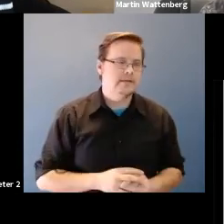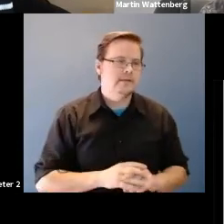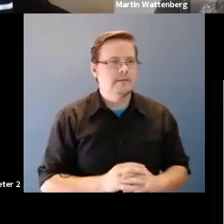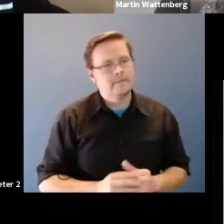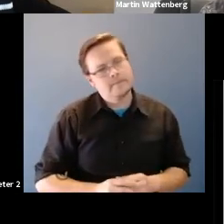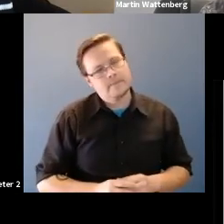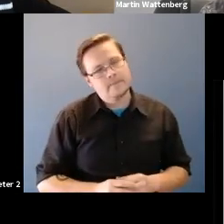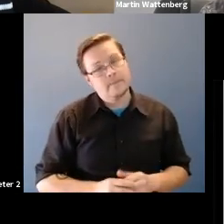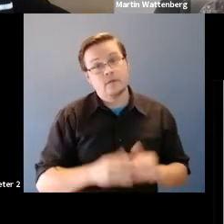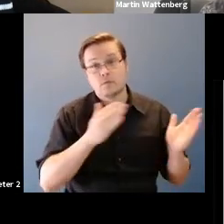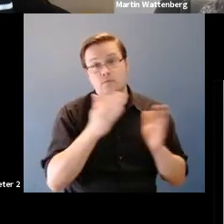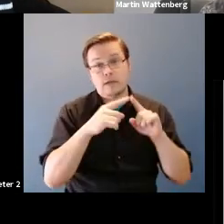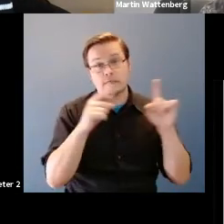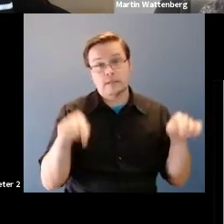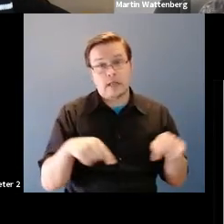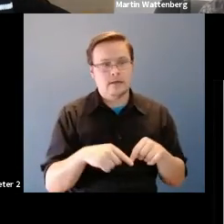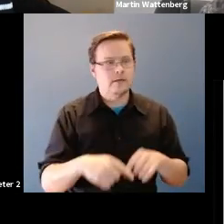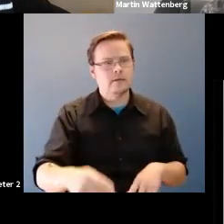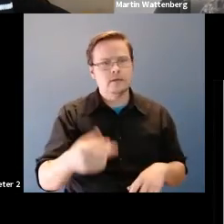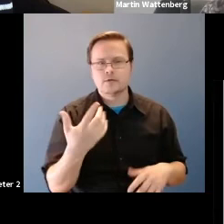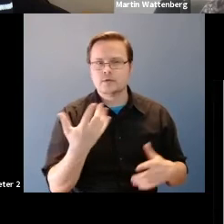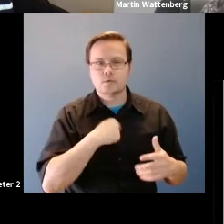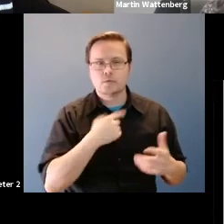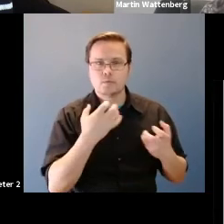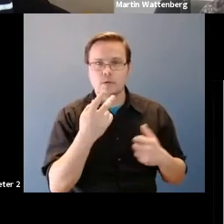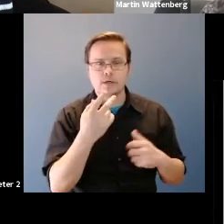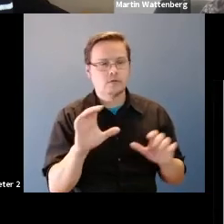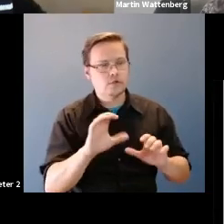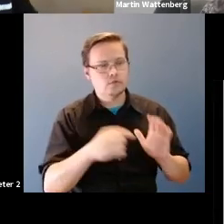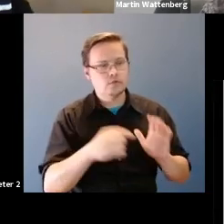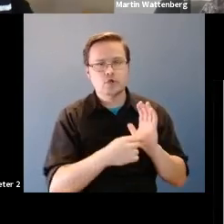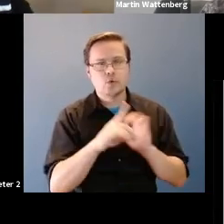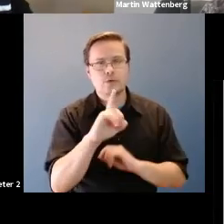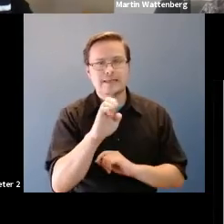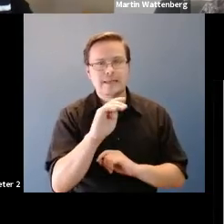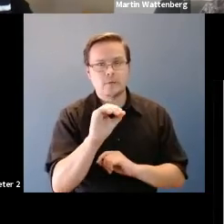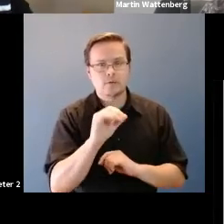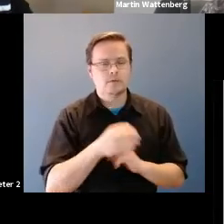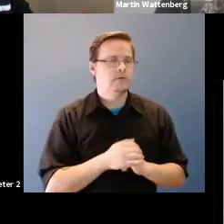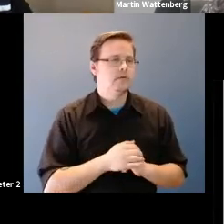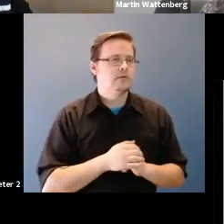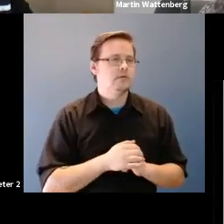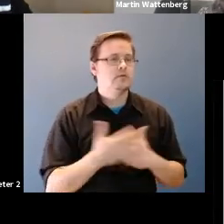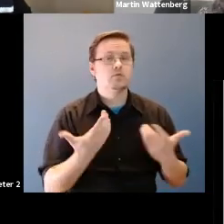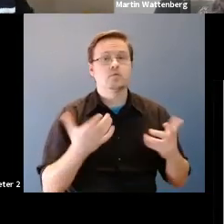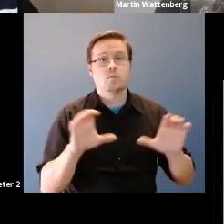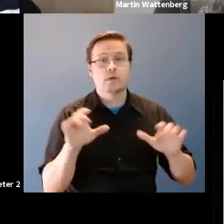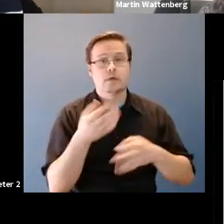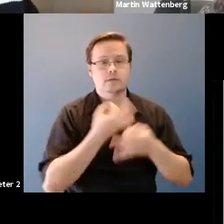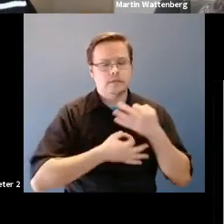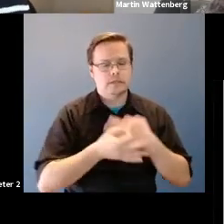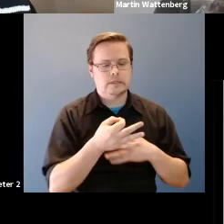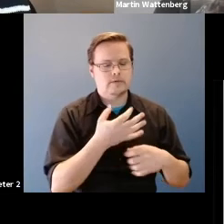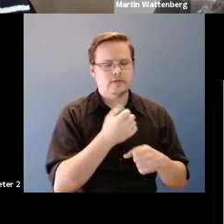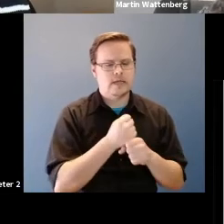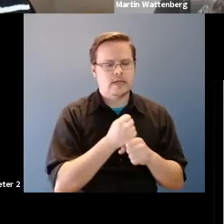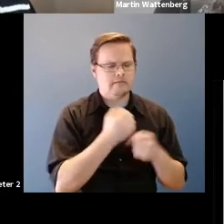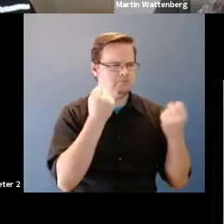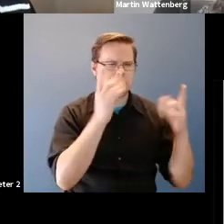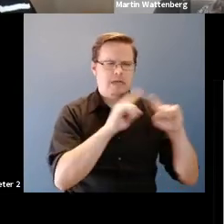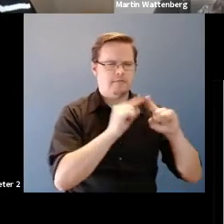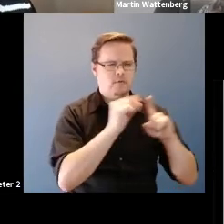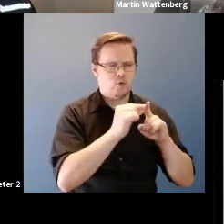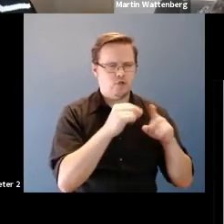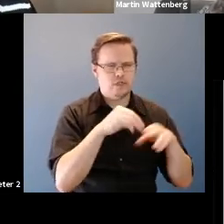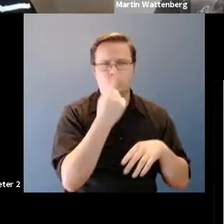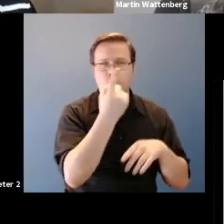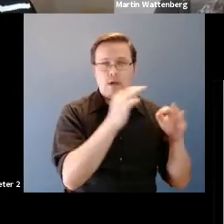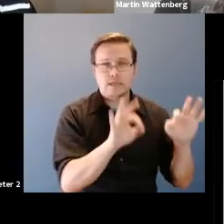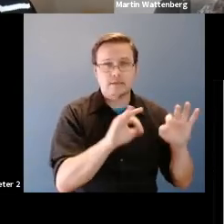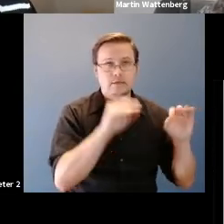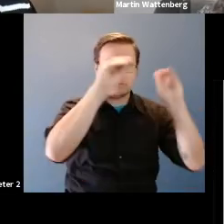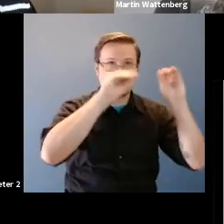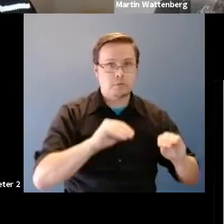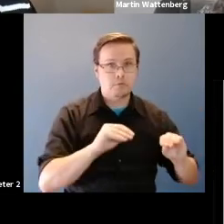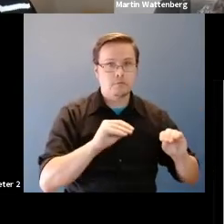Martin Wattenberg: And what we'd like to do is show you a DEMO that What it does is instead of taking a bunch of words in a single sentence of where they go what we do is we find one word.